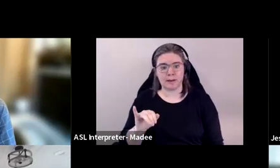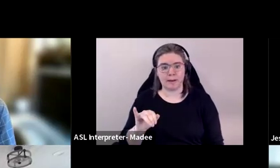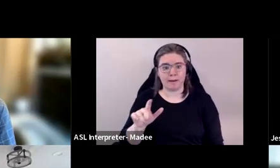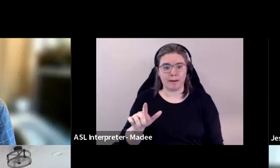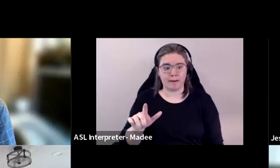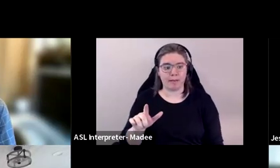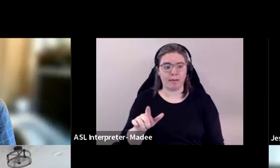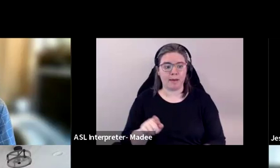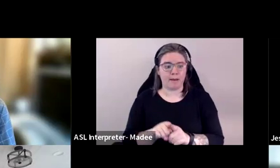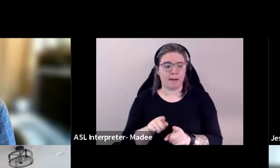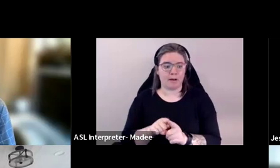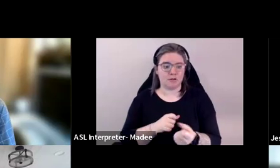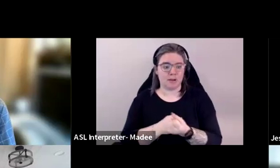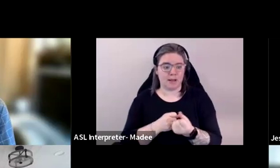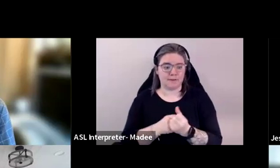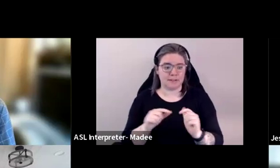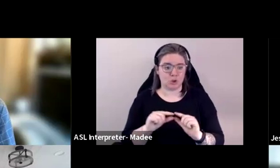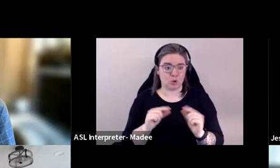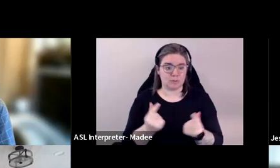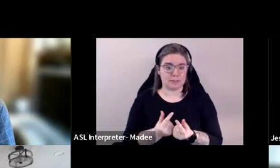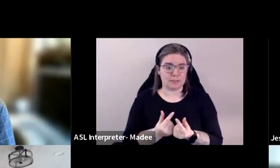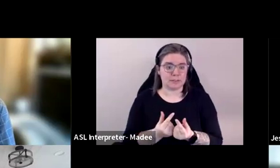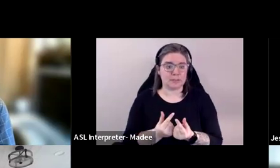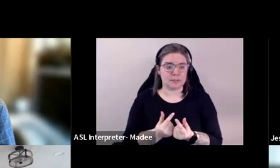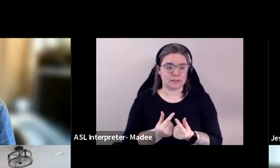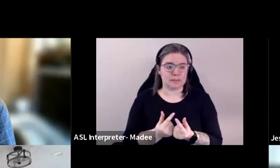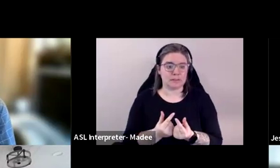Groups is is get involved in